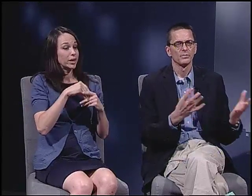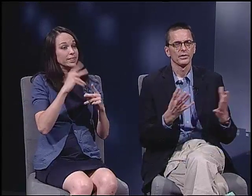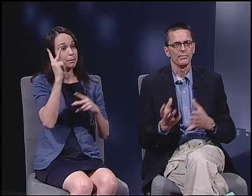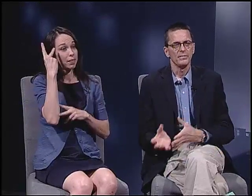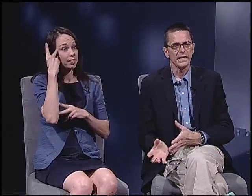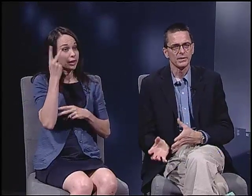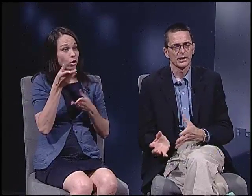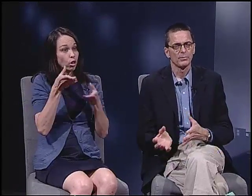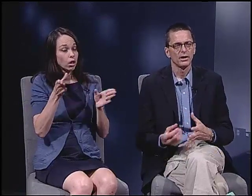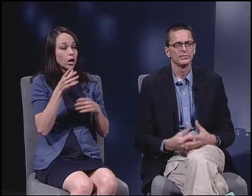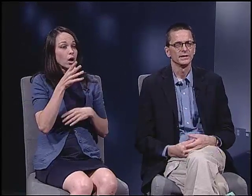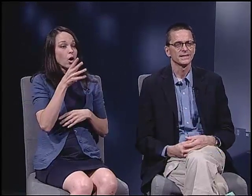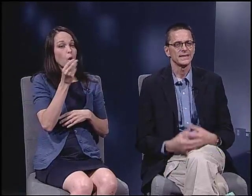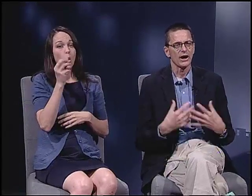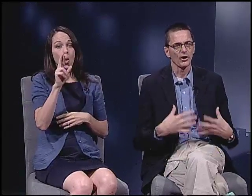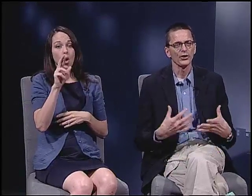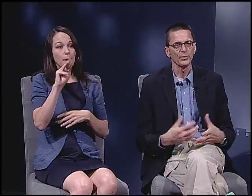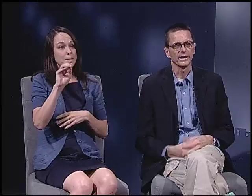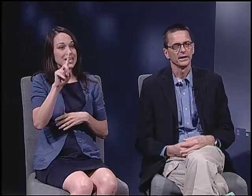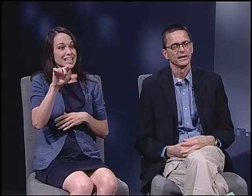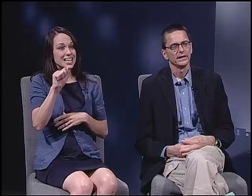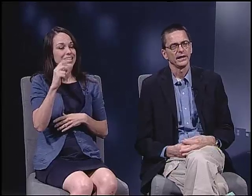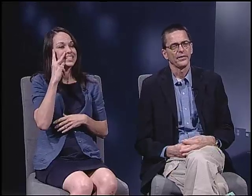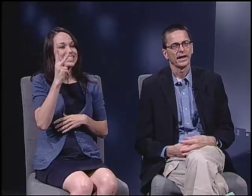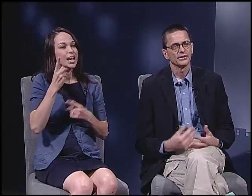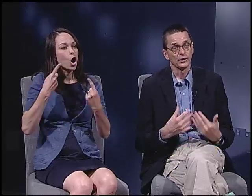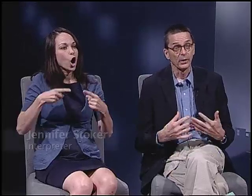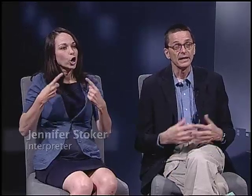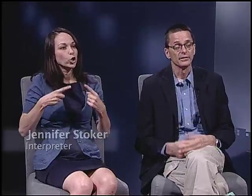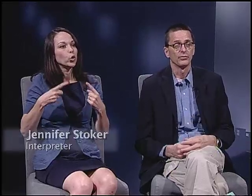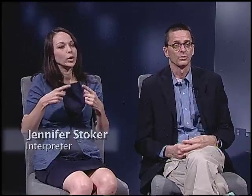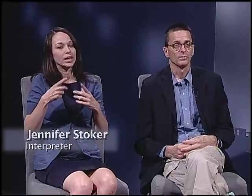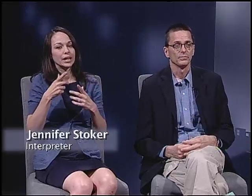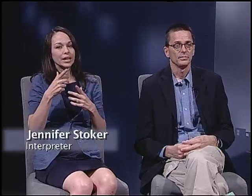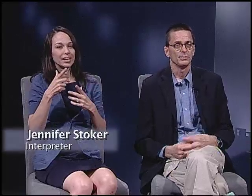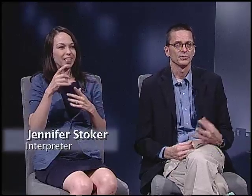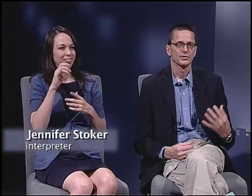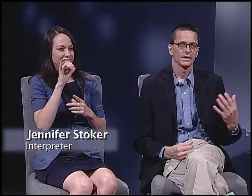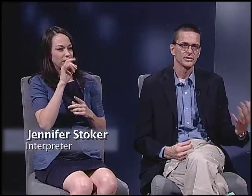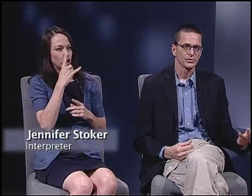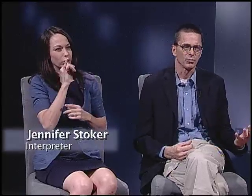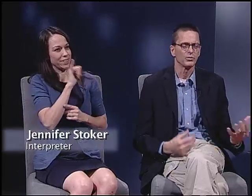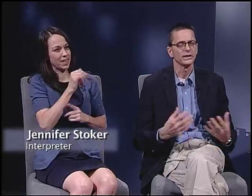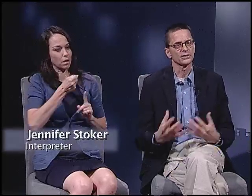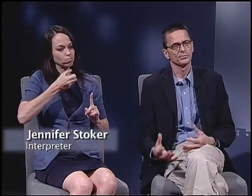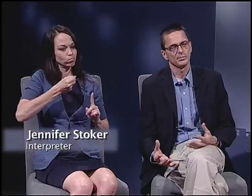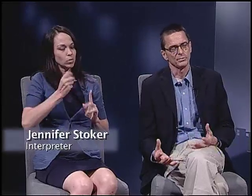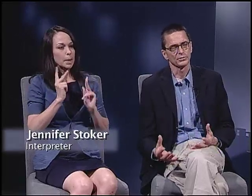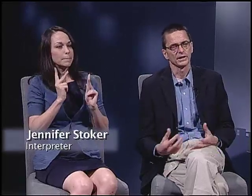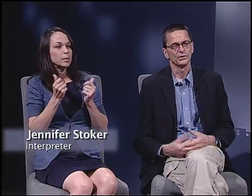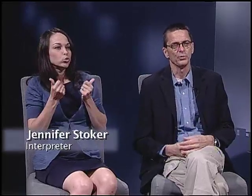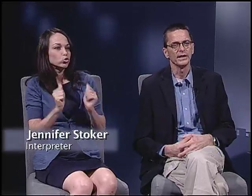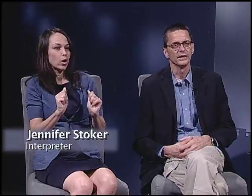or the media realm often see arguing in that degraded form, people just trying to score points, people trying to win.